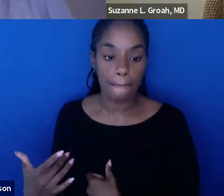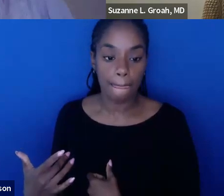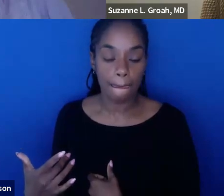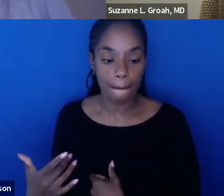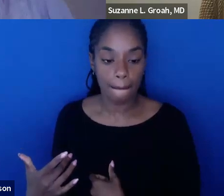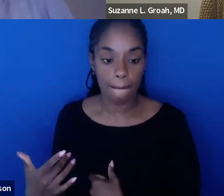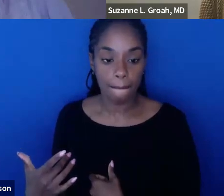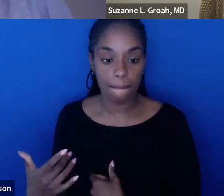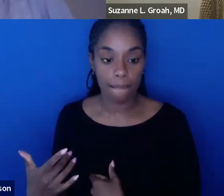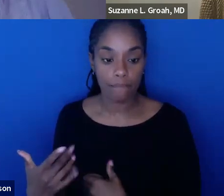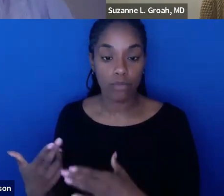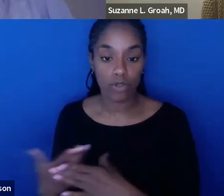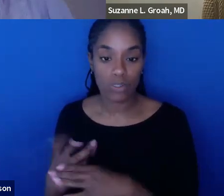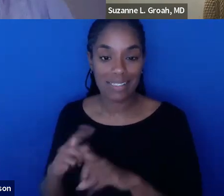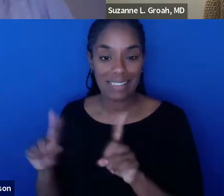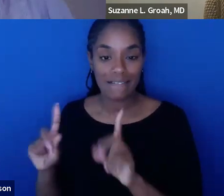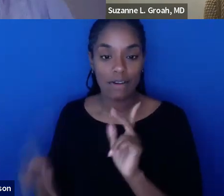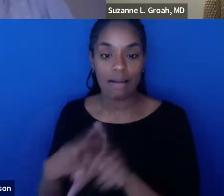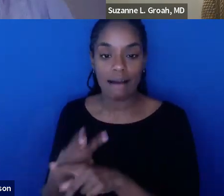variety of different kinds of catheters to help empty the bladder.